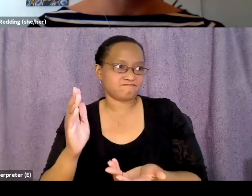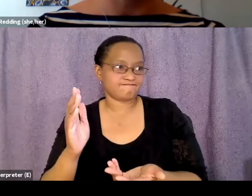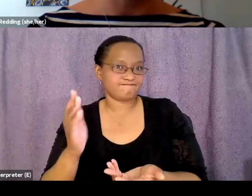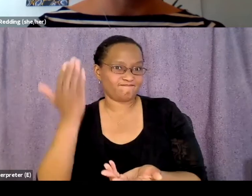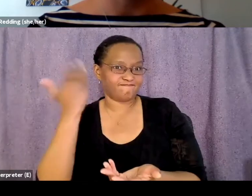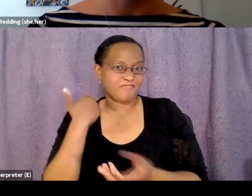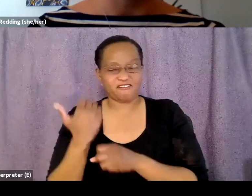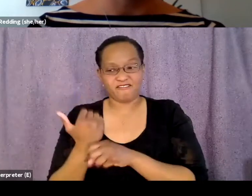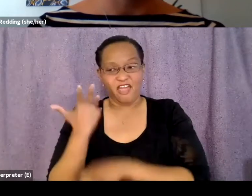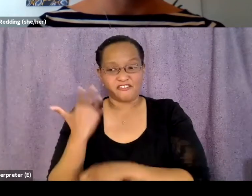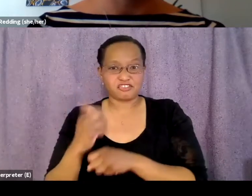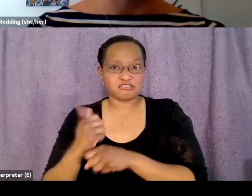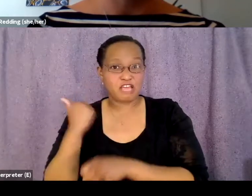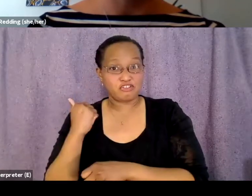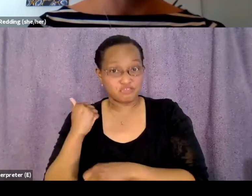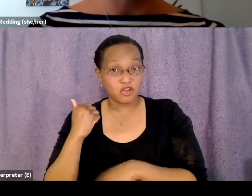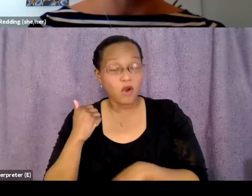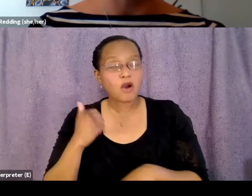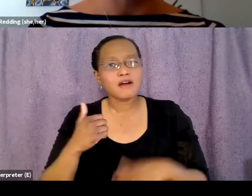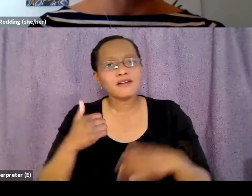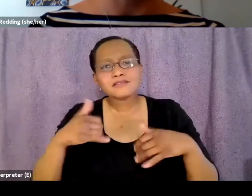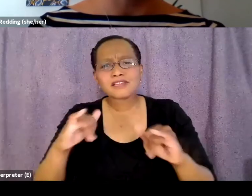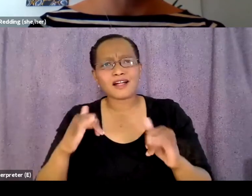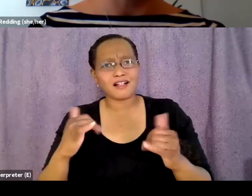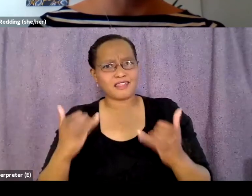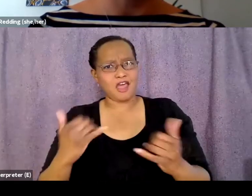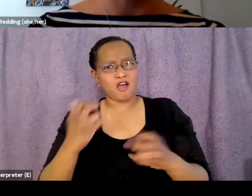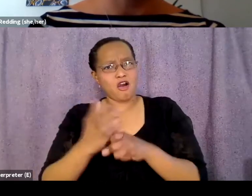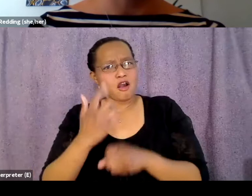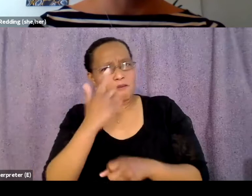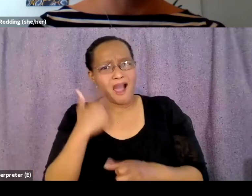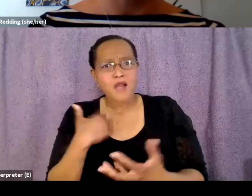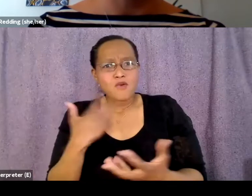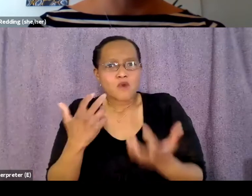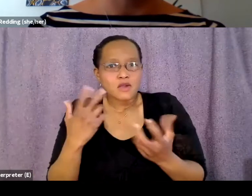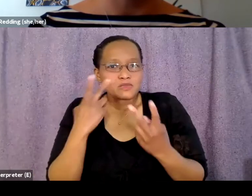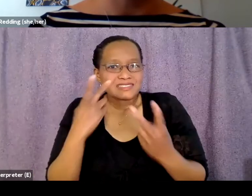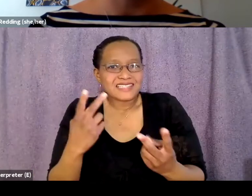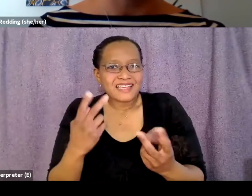10 years ago it's still hard, because I would love to see every piece of me.